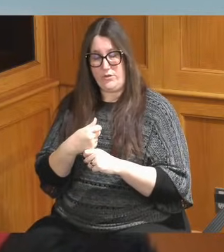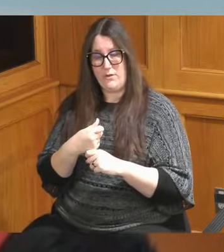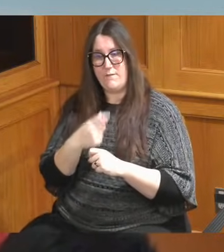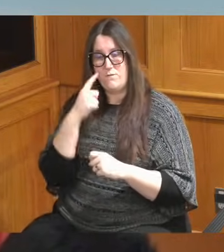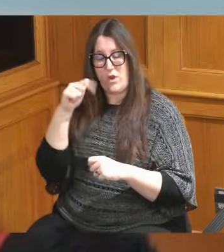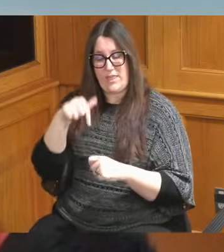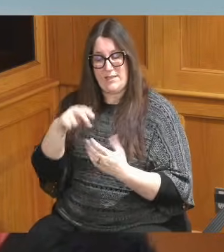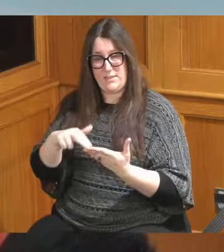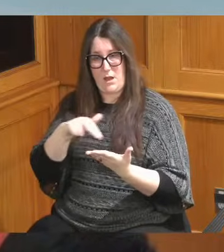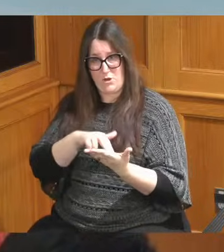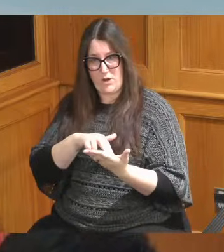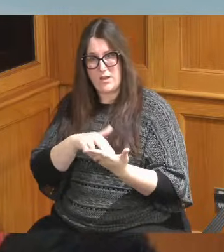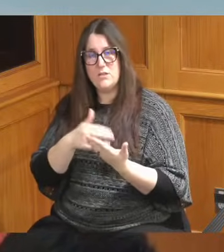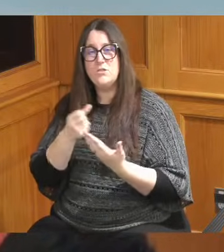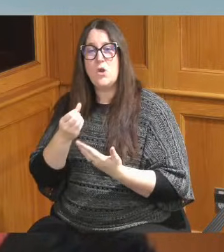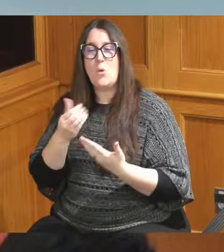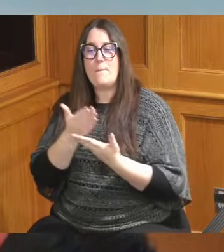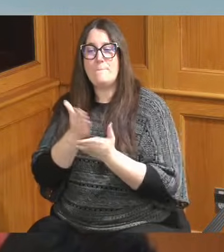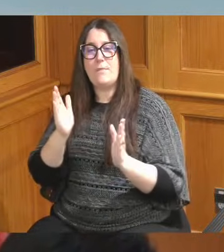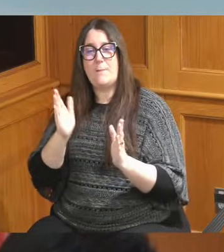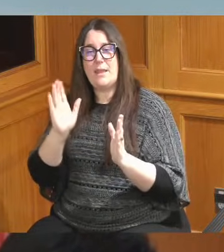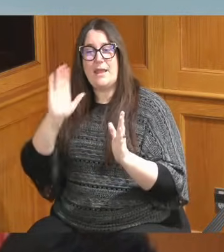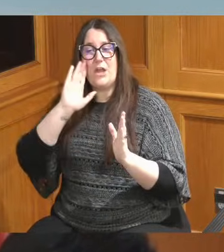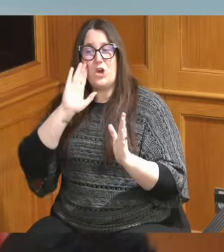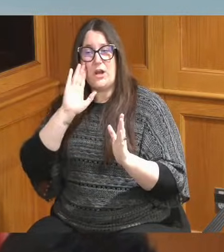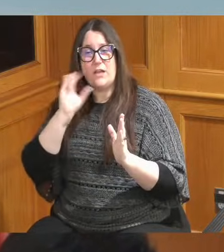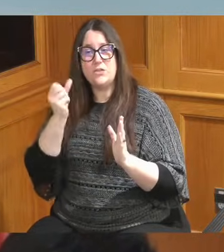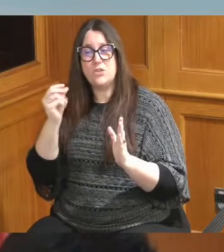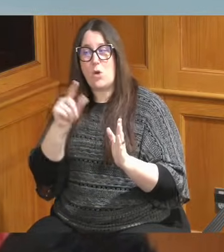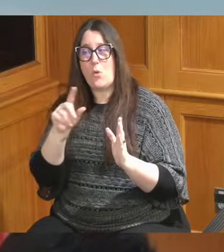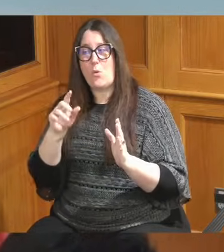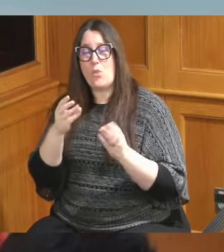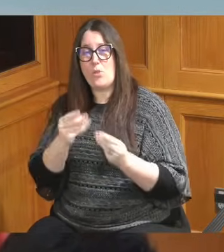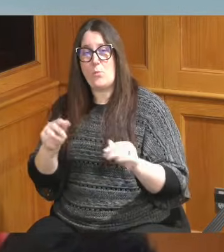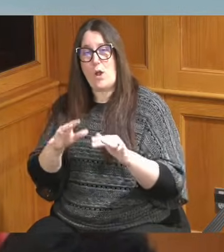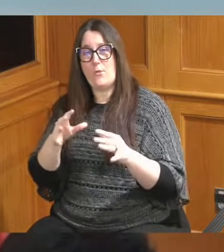So, this is the public hearing to give any of those property owners a chance to come in and have